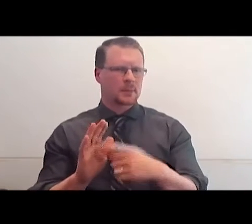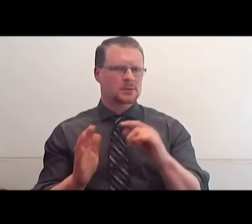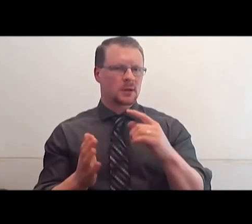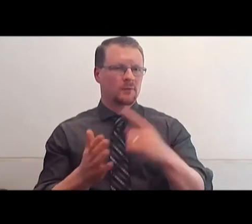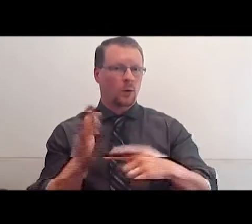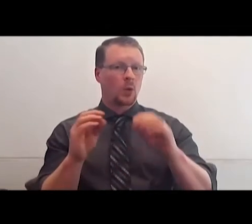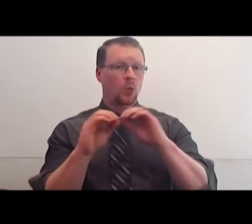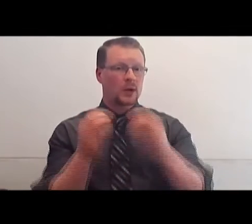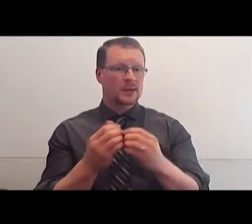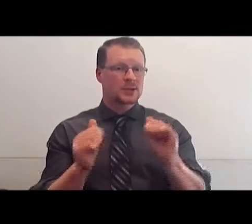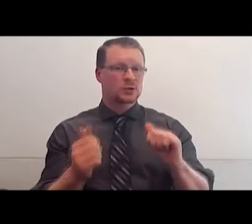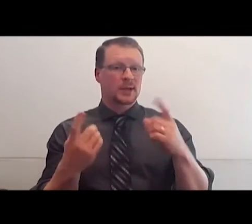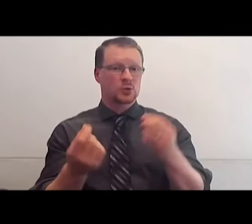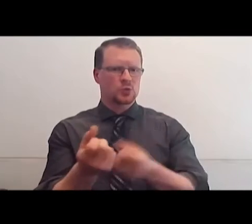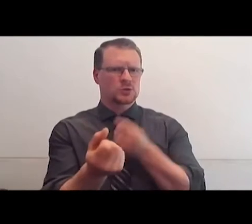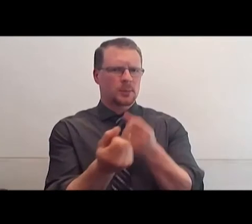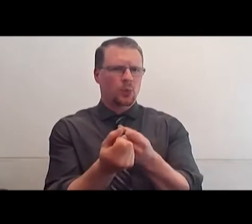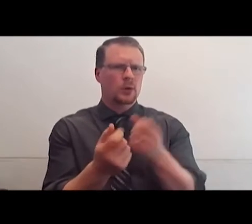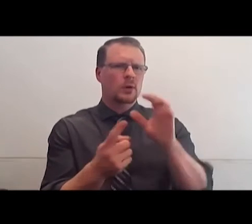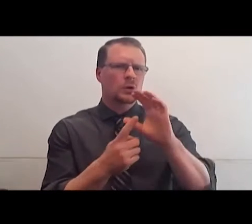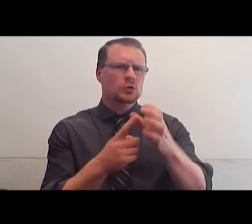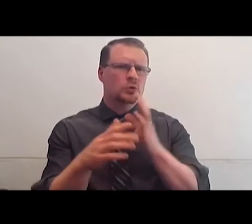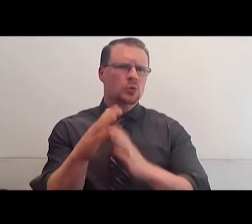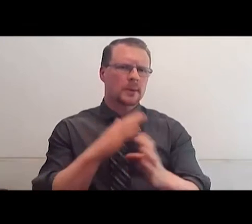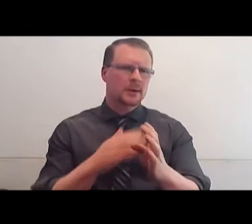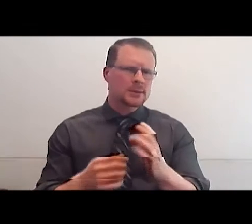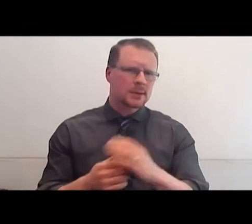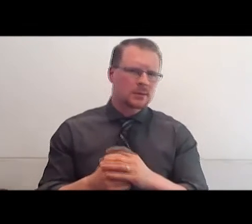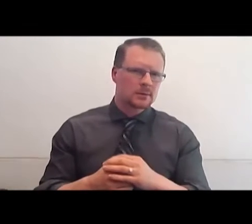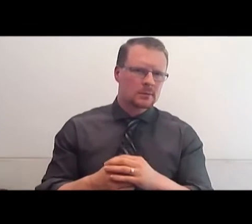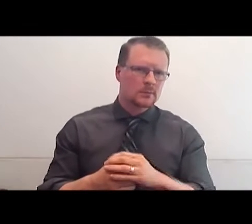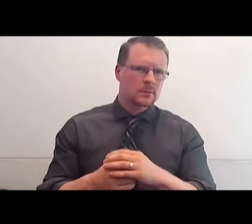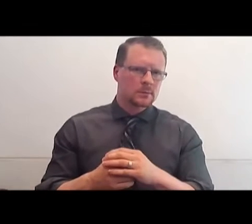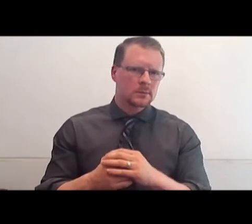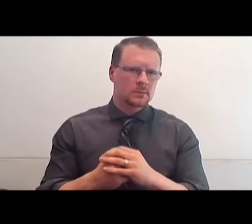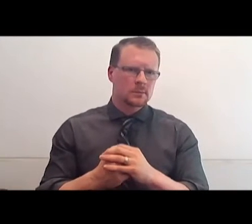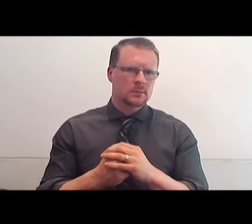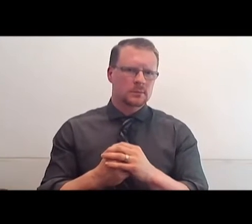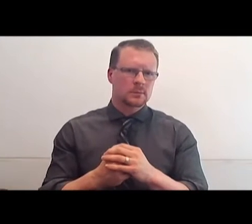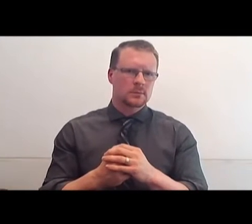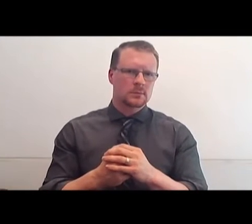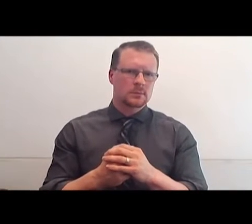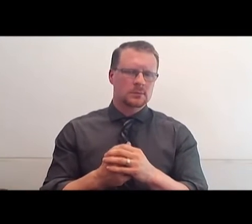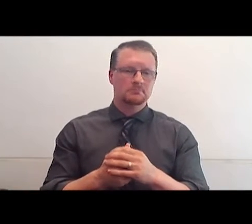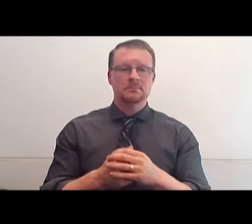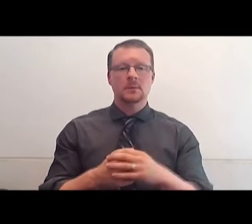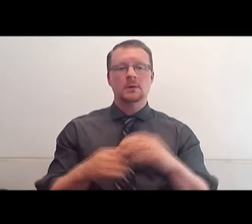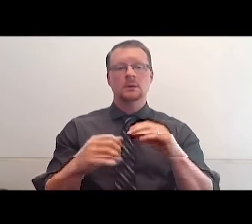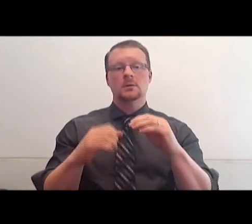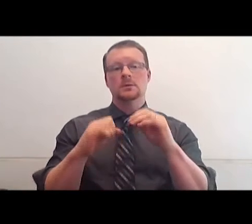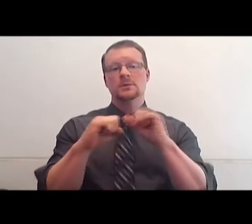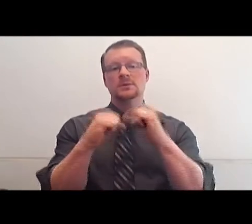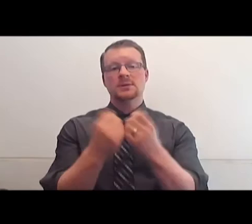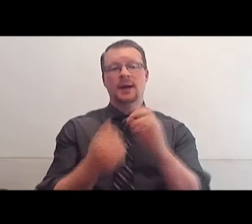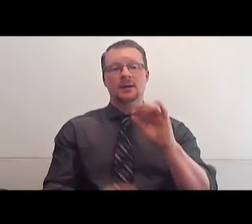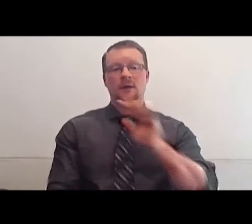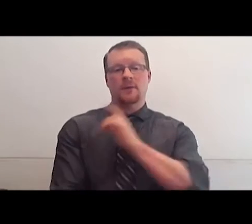I'm only gonna identify these three in particular and talk about these and the ways that I've seen them practice cultural humility.